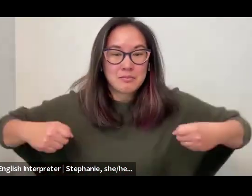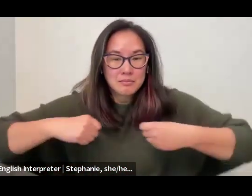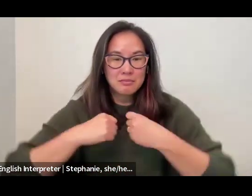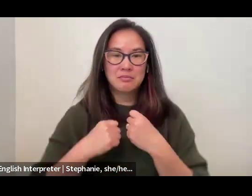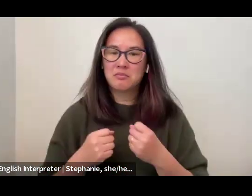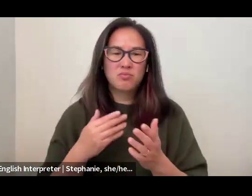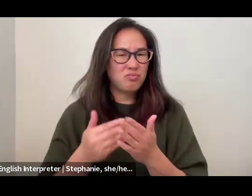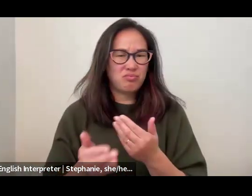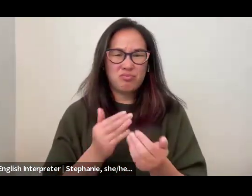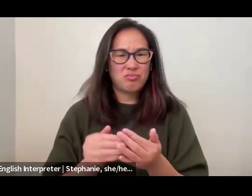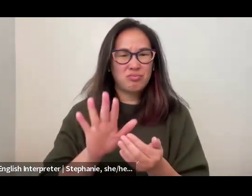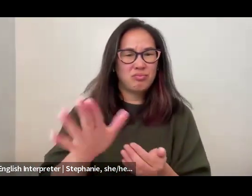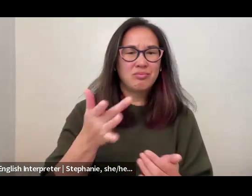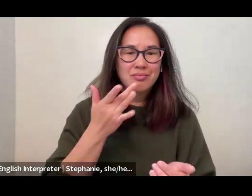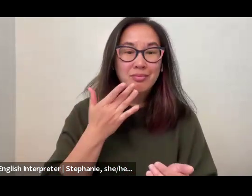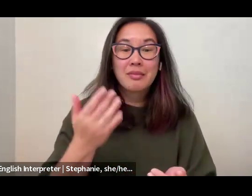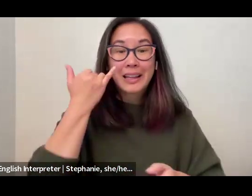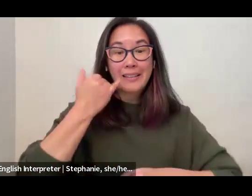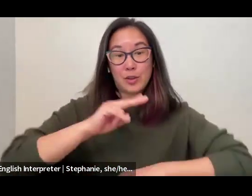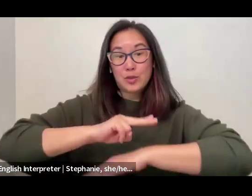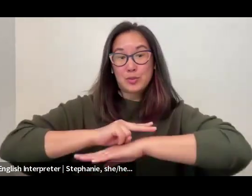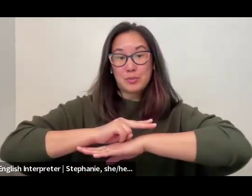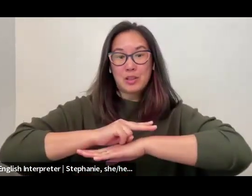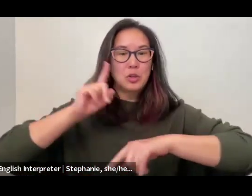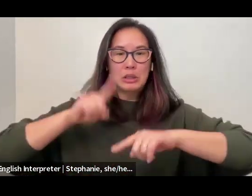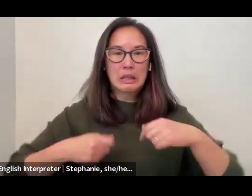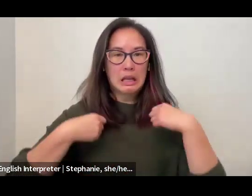If you are supine, you're not going to have that space to go backwards.